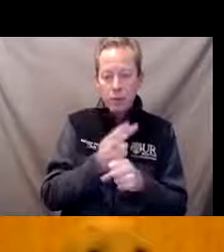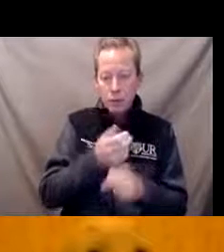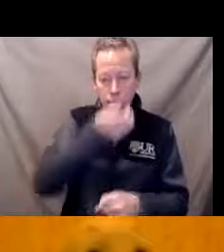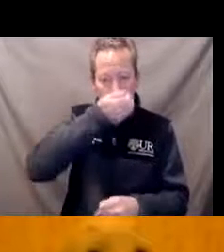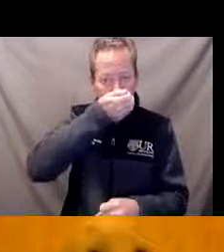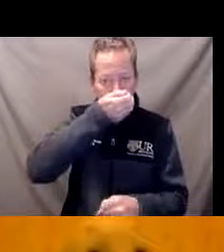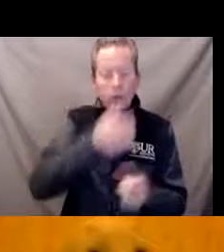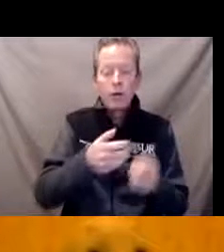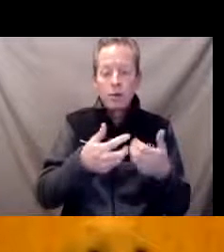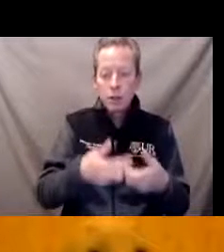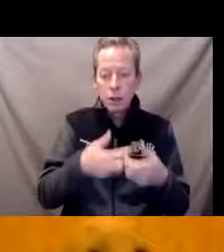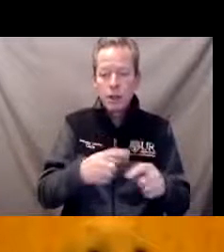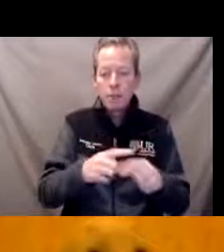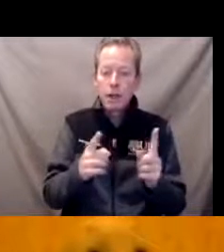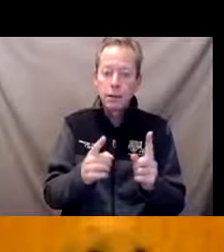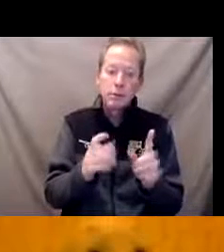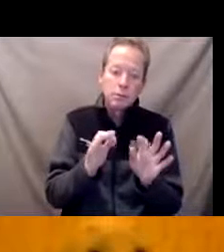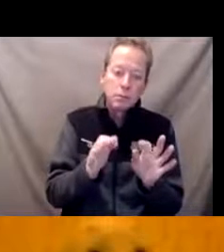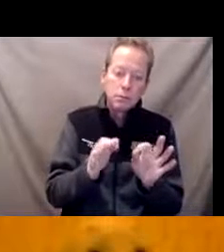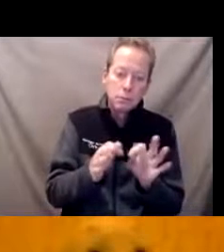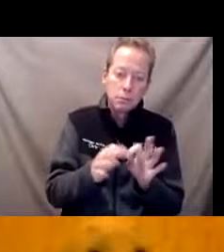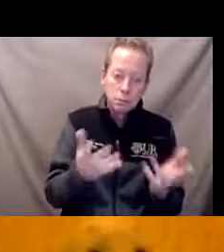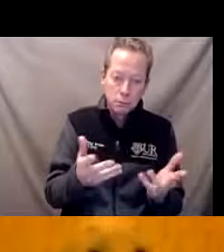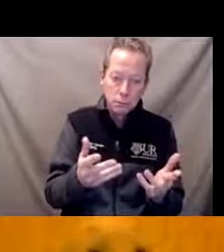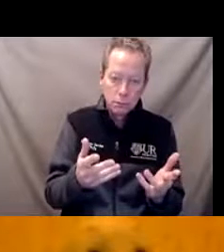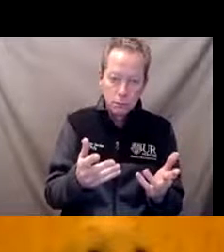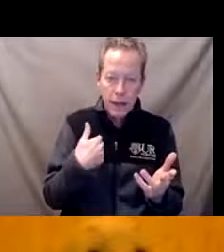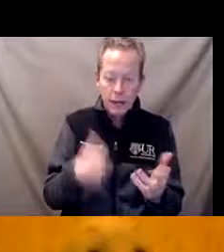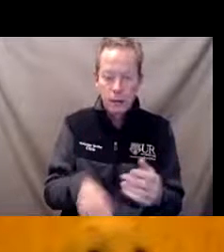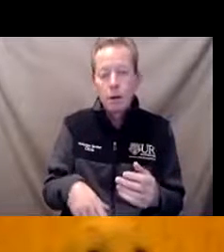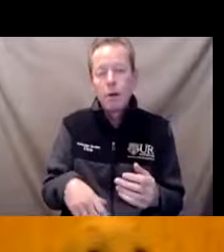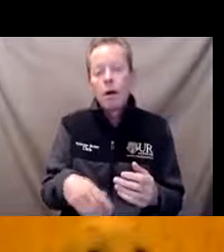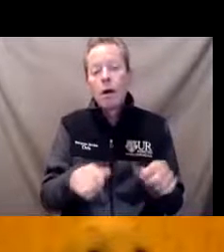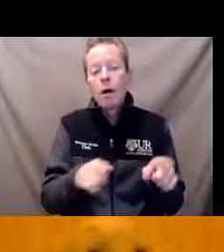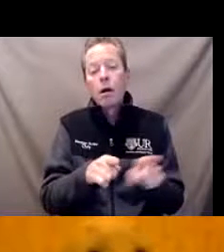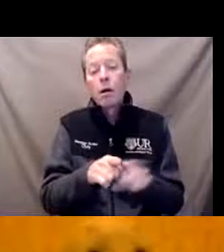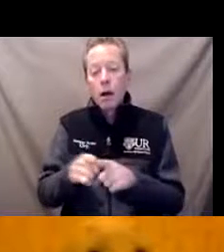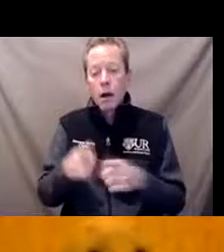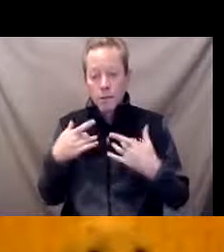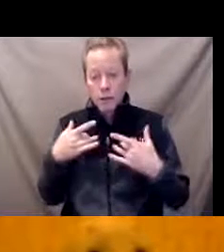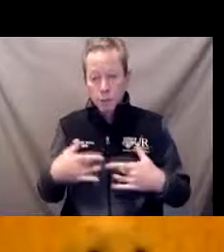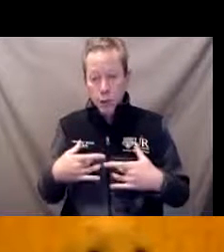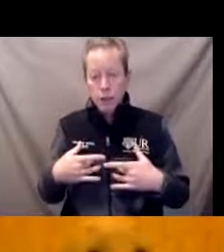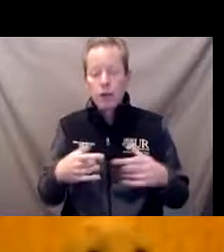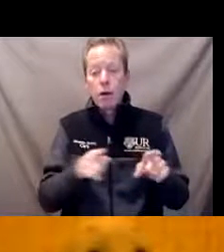of having an assessment. Depression. Depression often mimics dementia in our population.